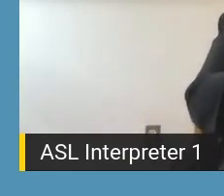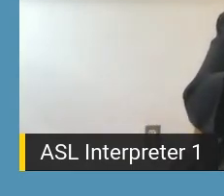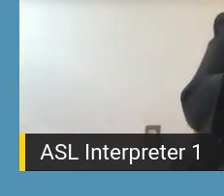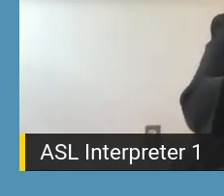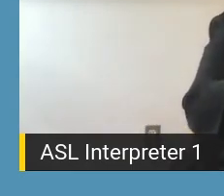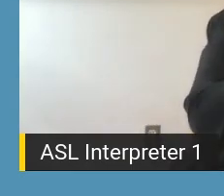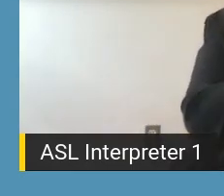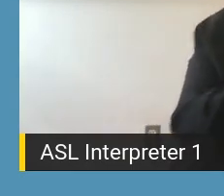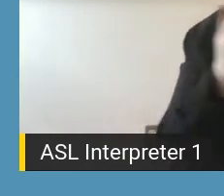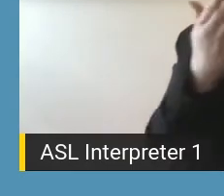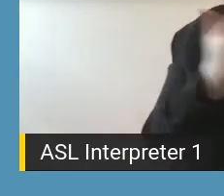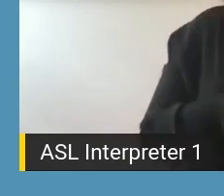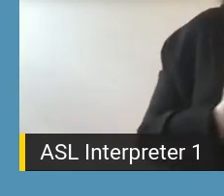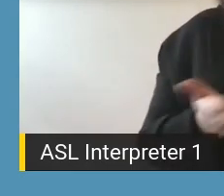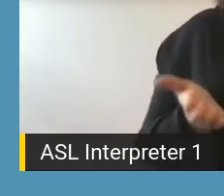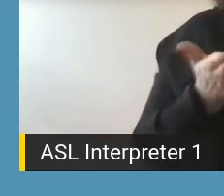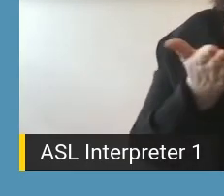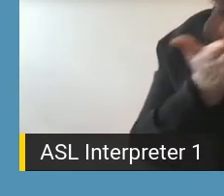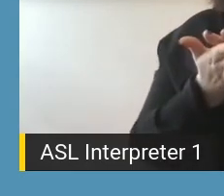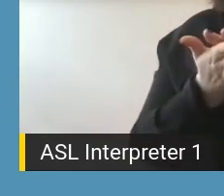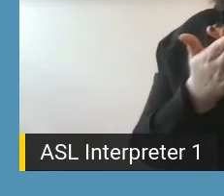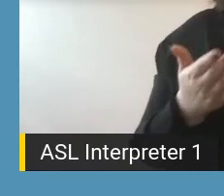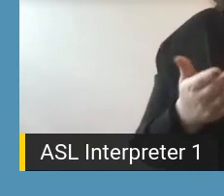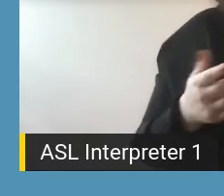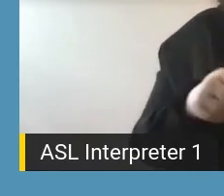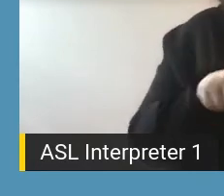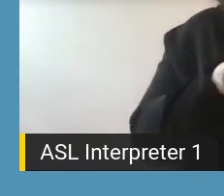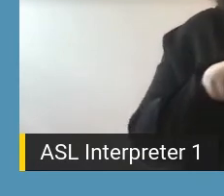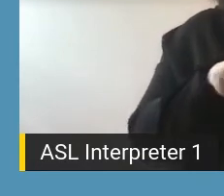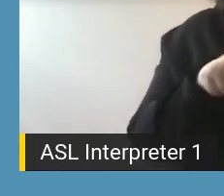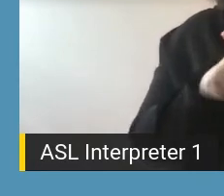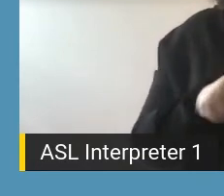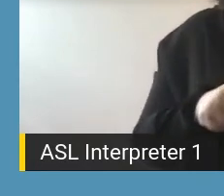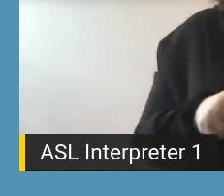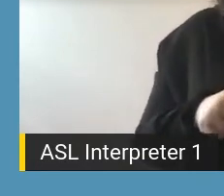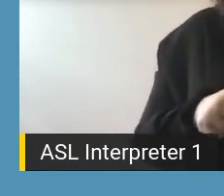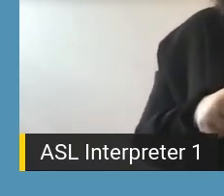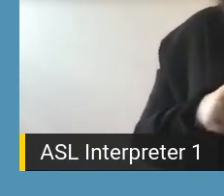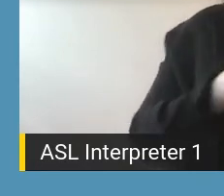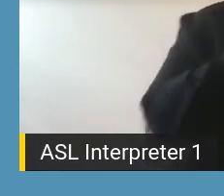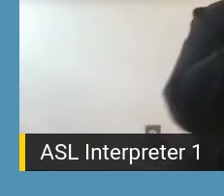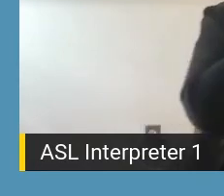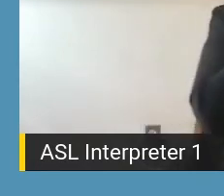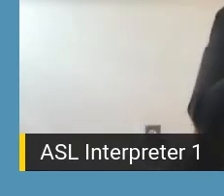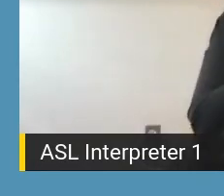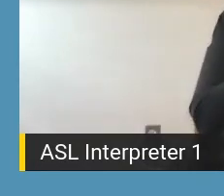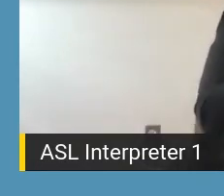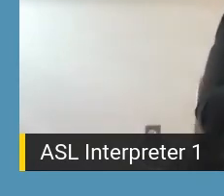document for my working file. So save the original transcript. That it's great to have.